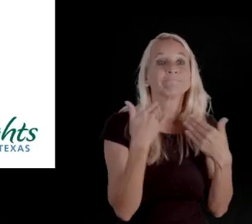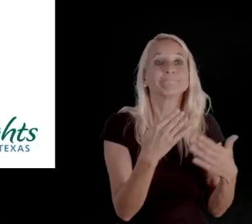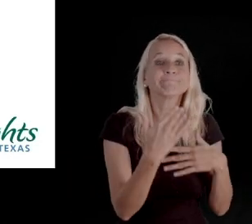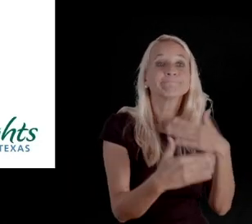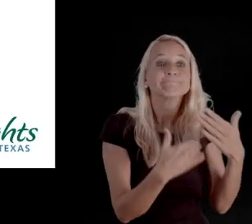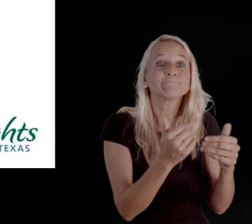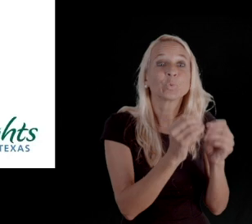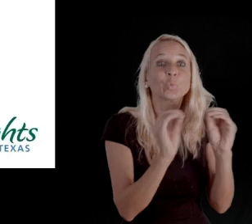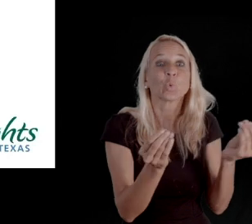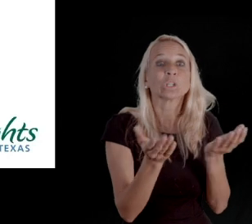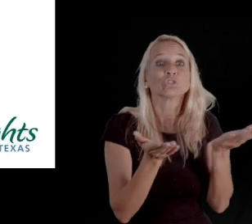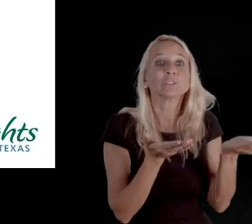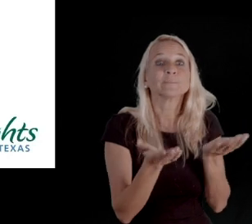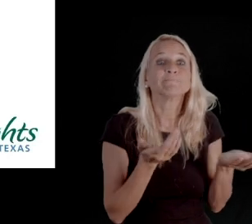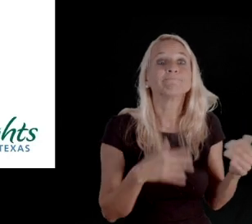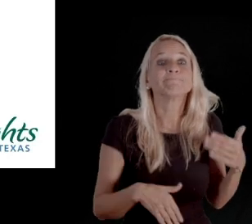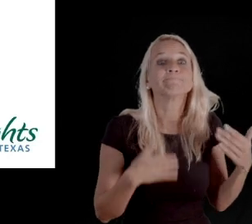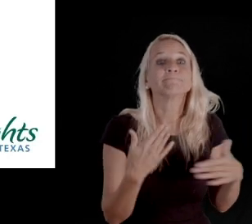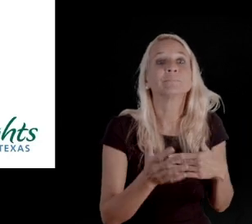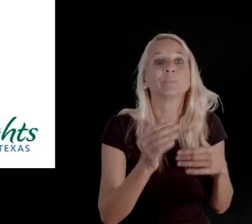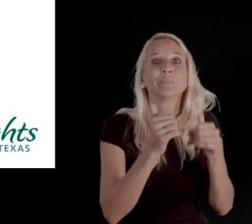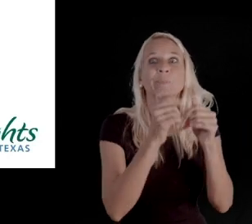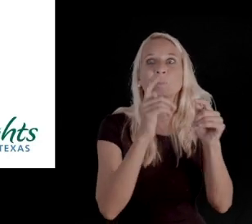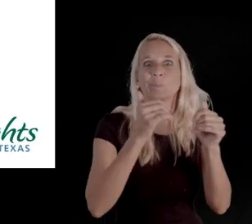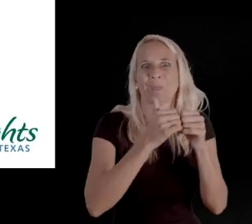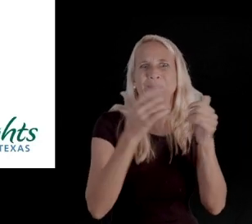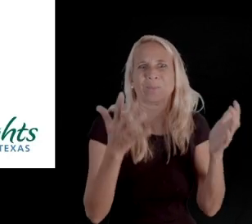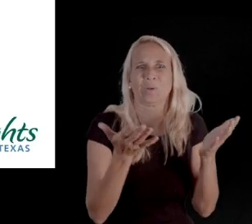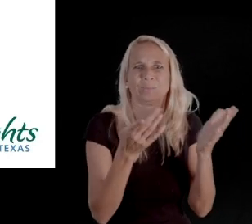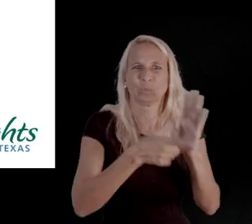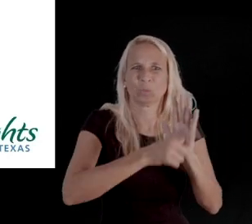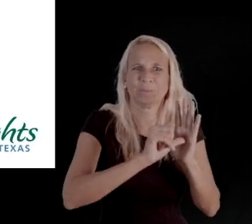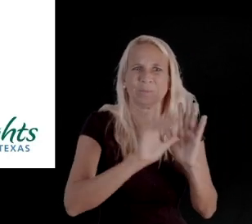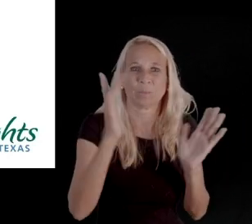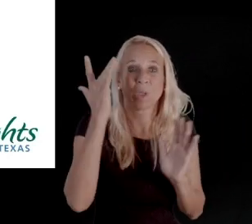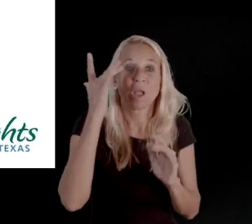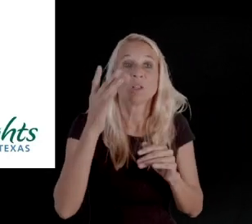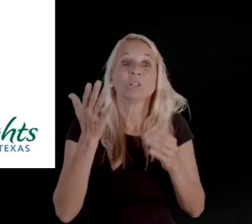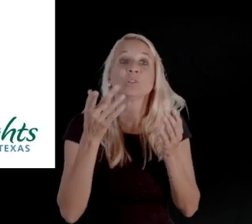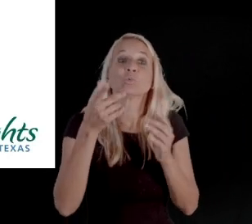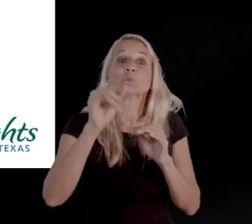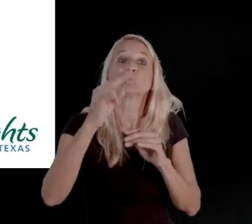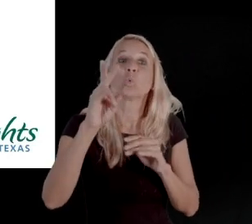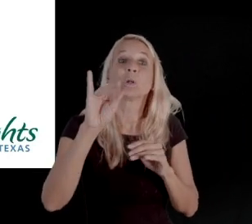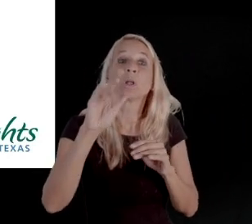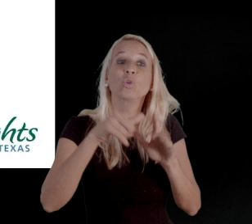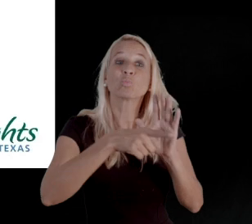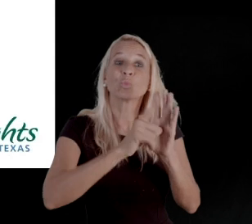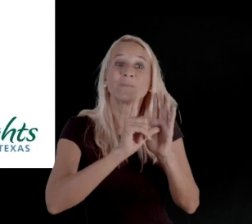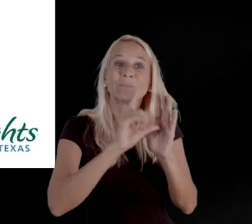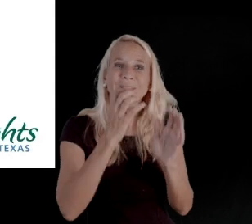without the service through judicial review. 'Cause judicial review is going to take quite some time before you're able